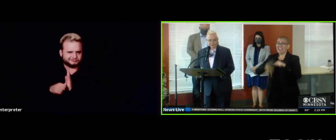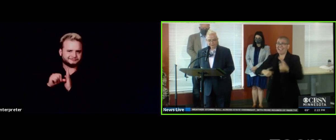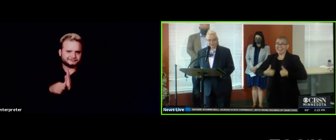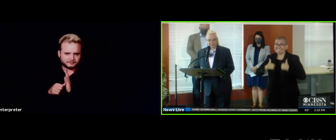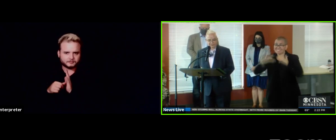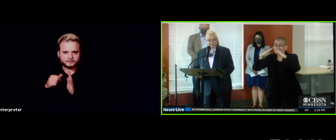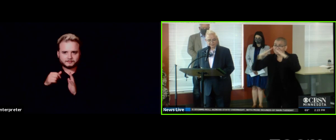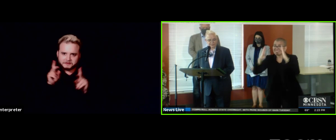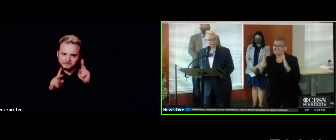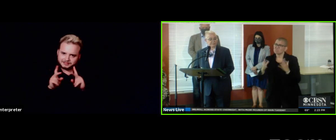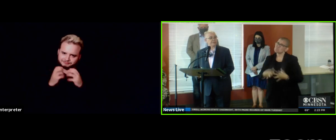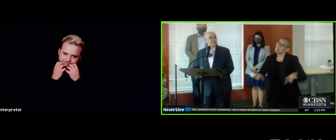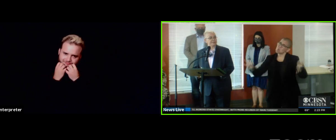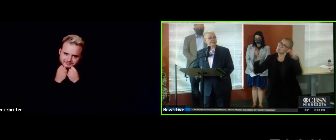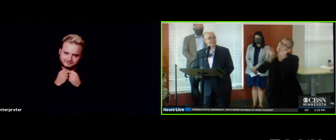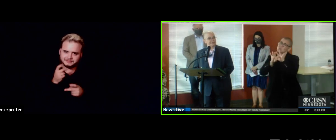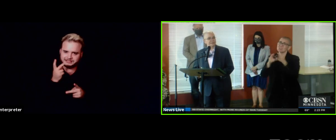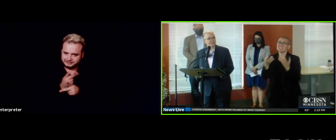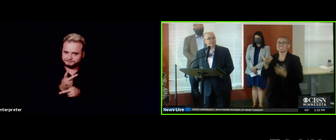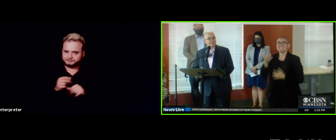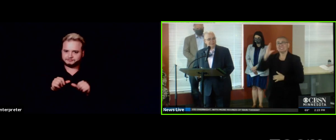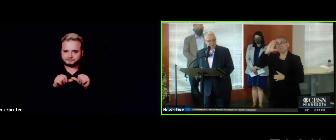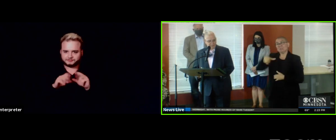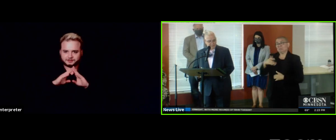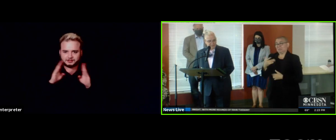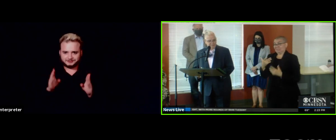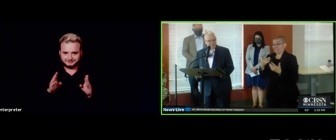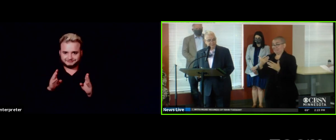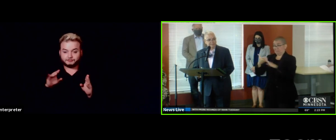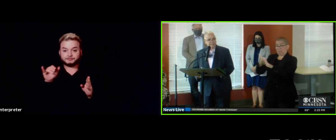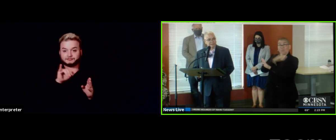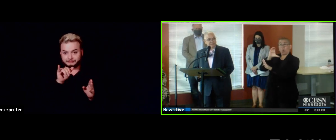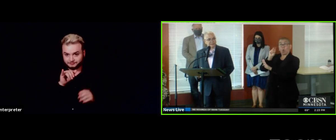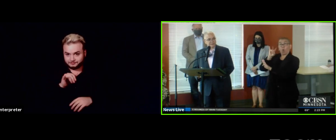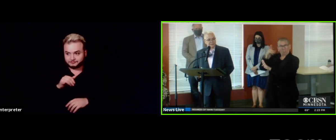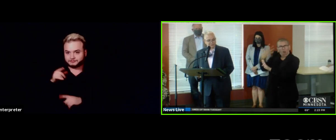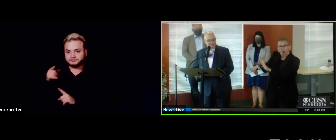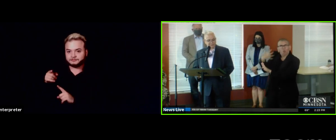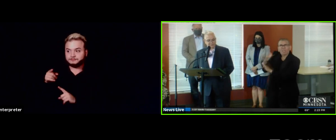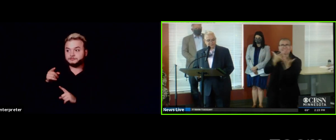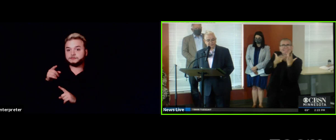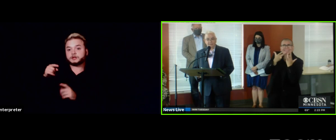shortage of housing before the pandemic. We need more housing. Shelter saves lives and